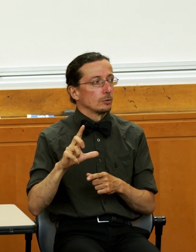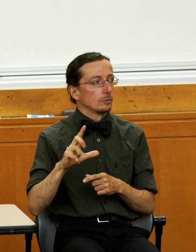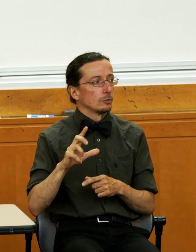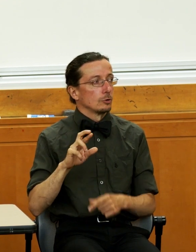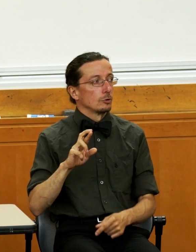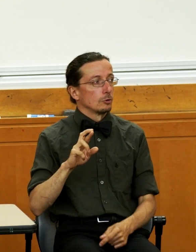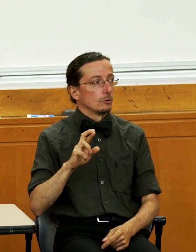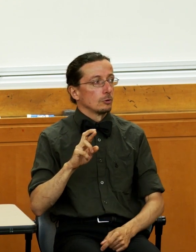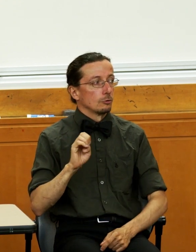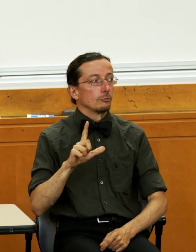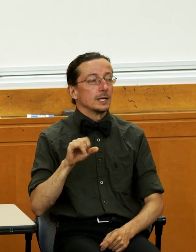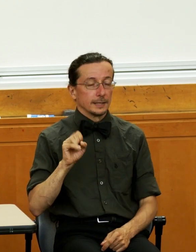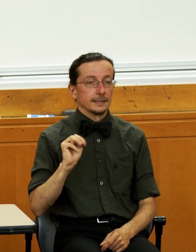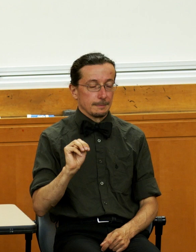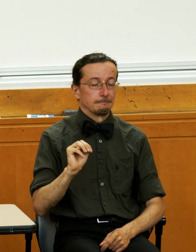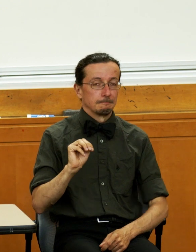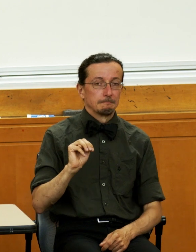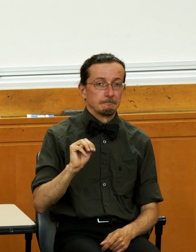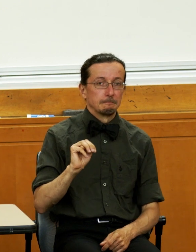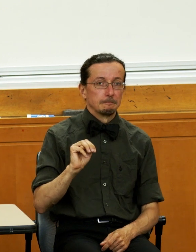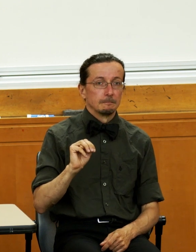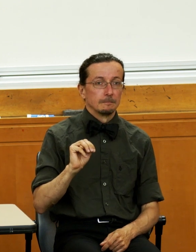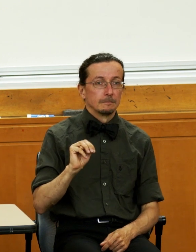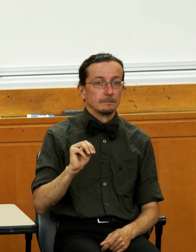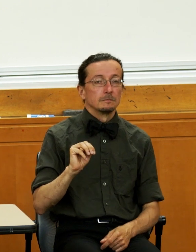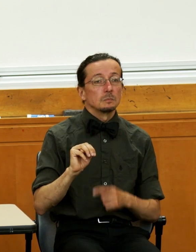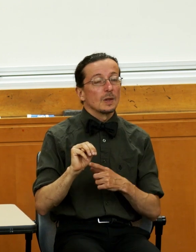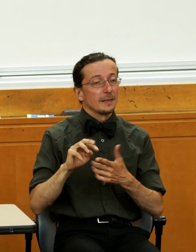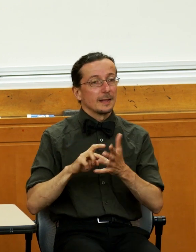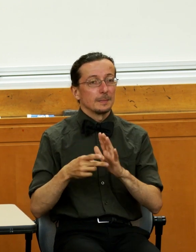the reason for that, his thesis, basically, is that racism is never going away.